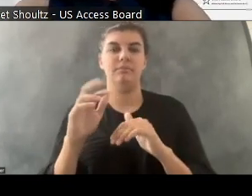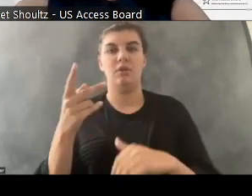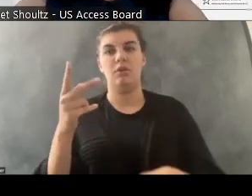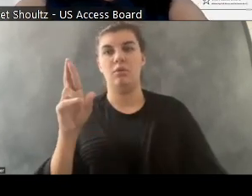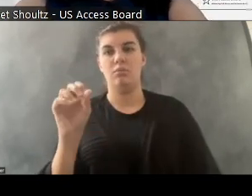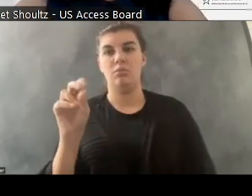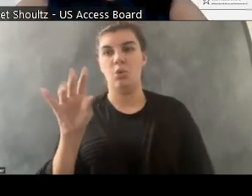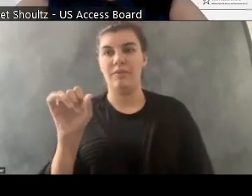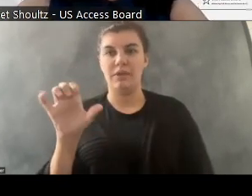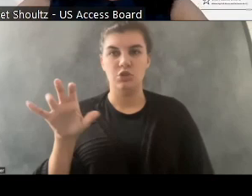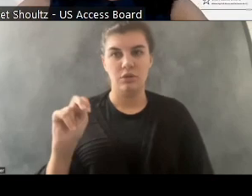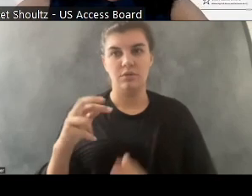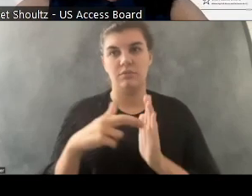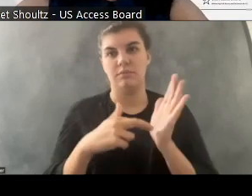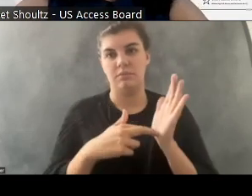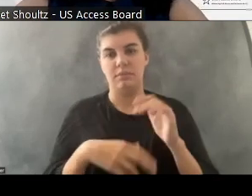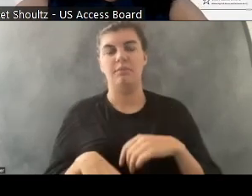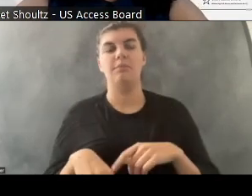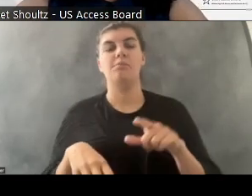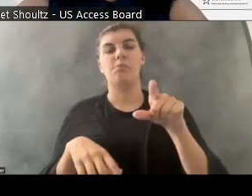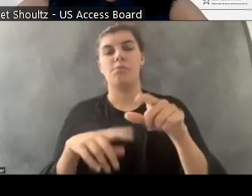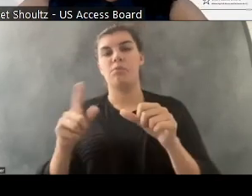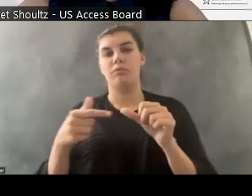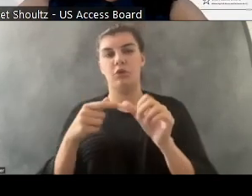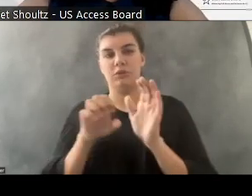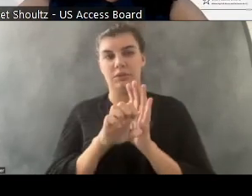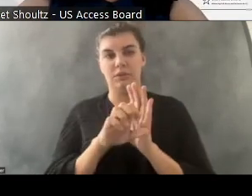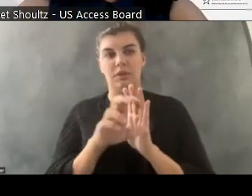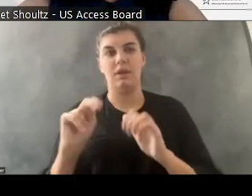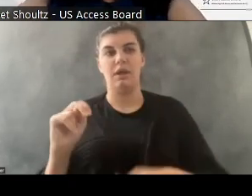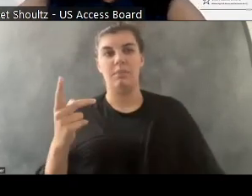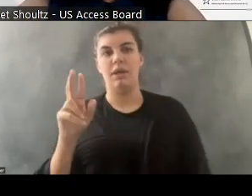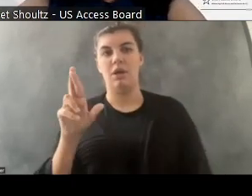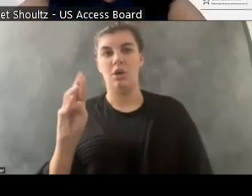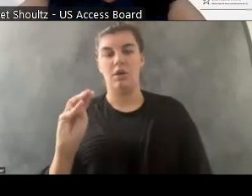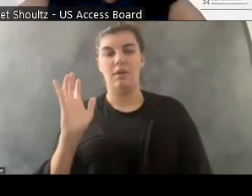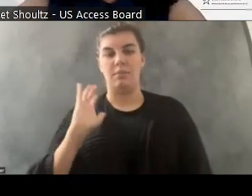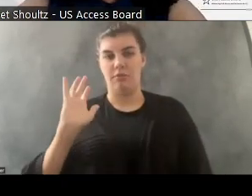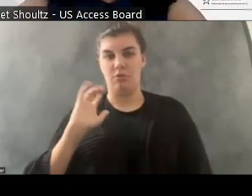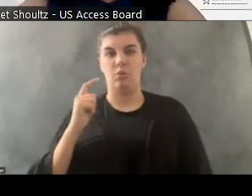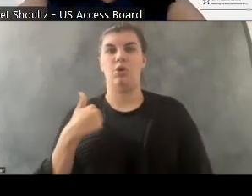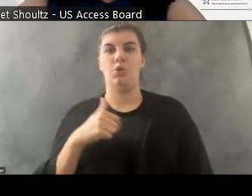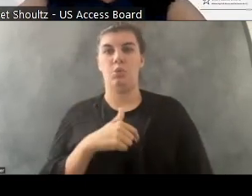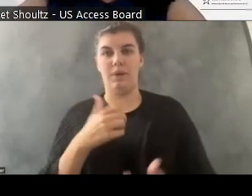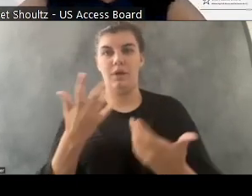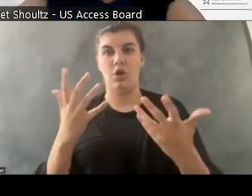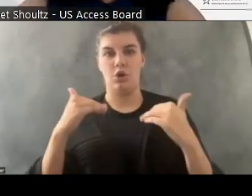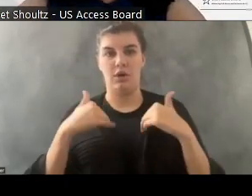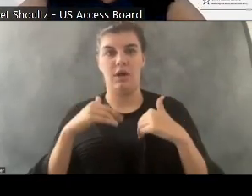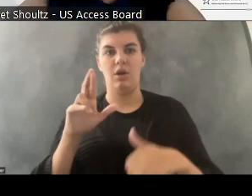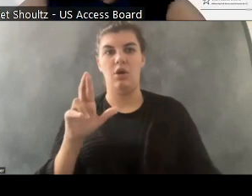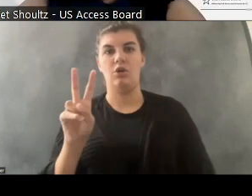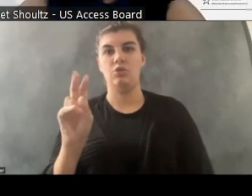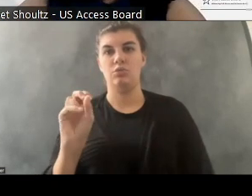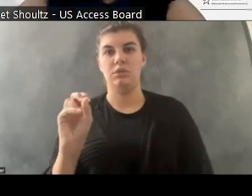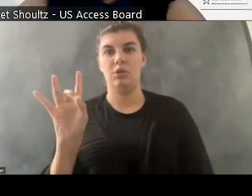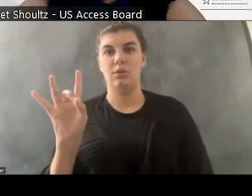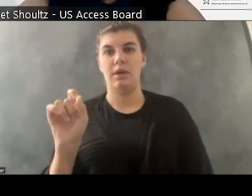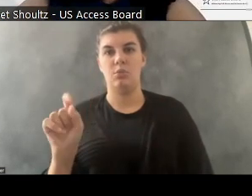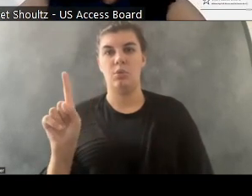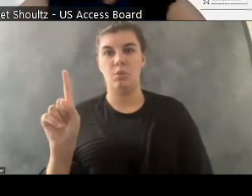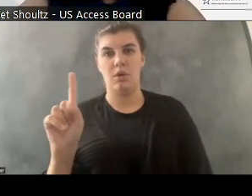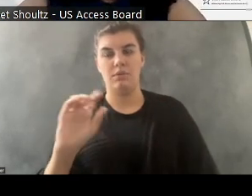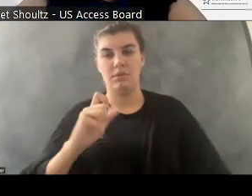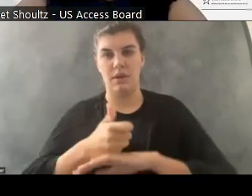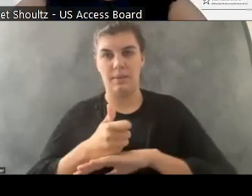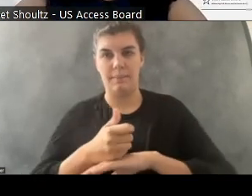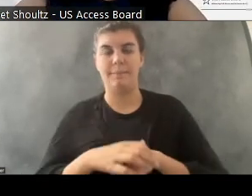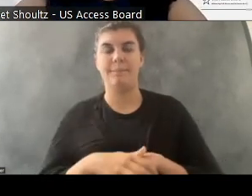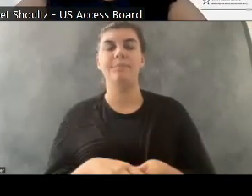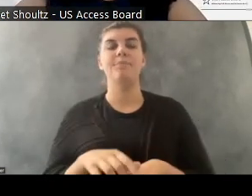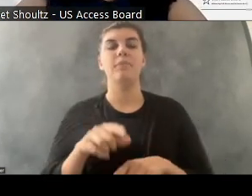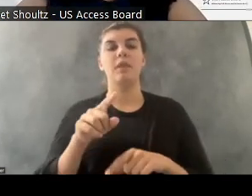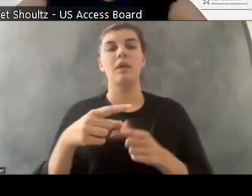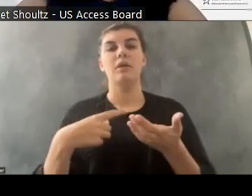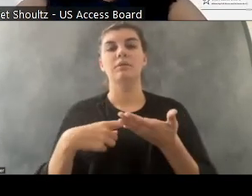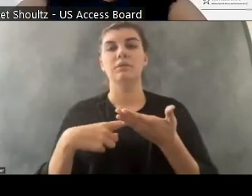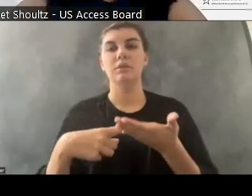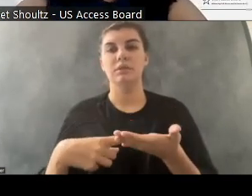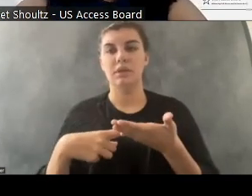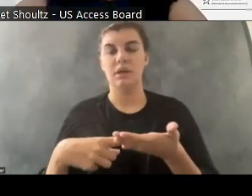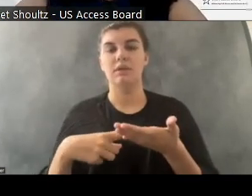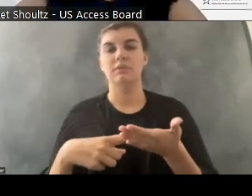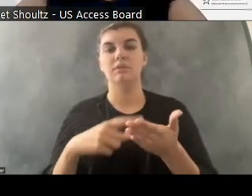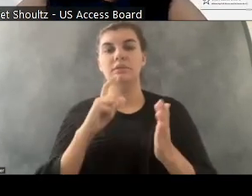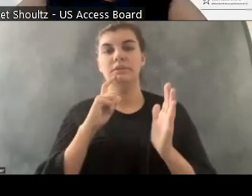So the first example here is in the NPRM we had an advisory at R208.1. It discussed detectable